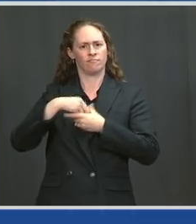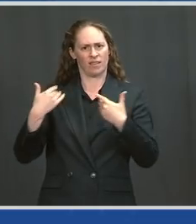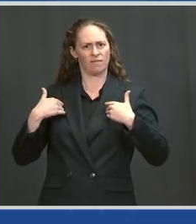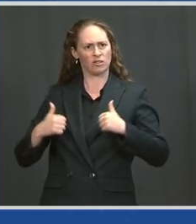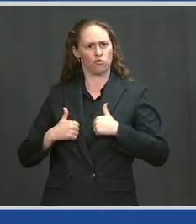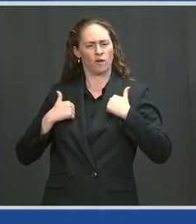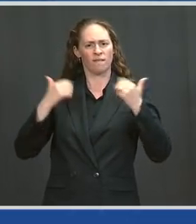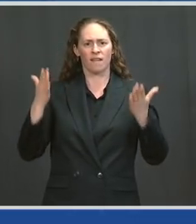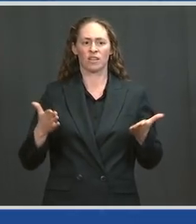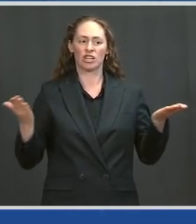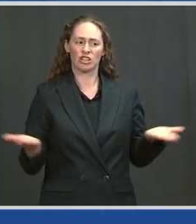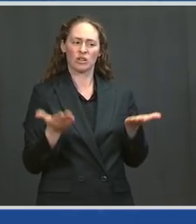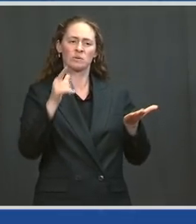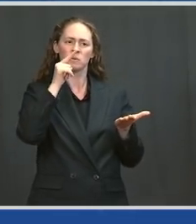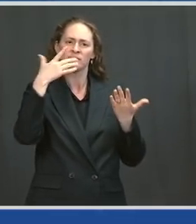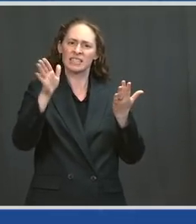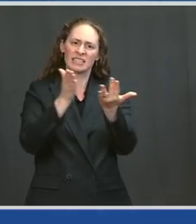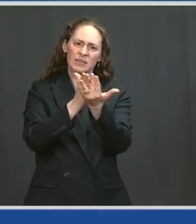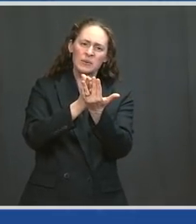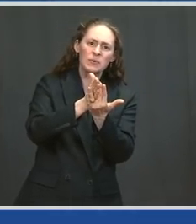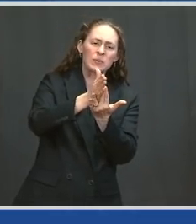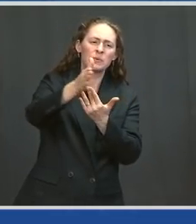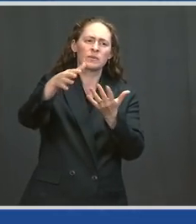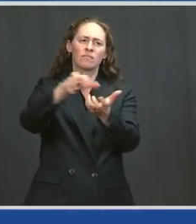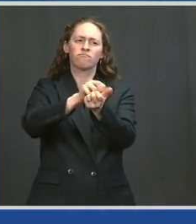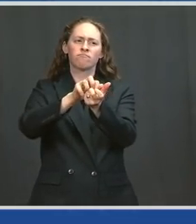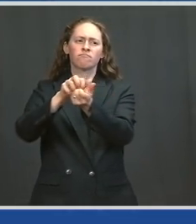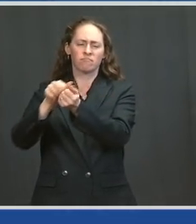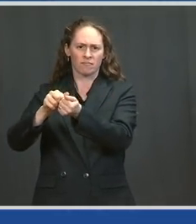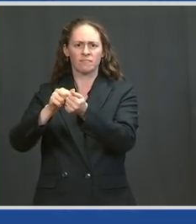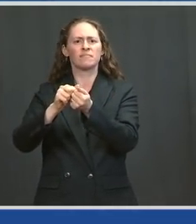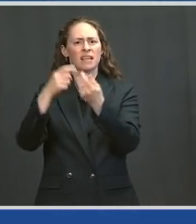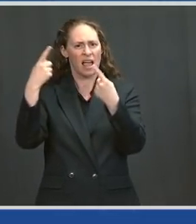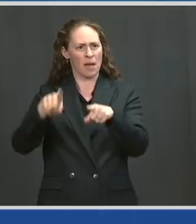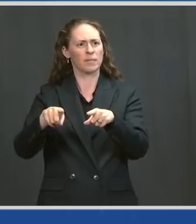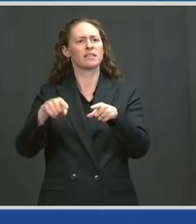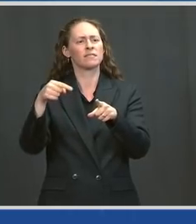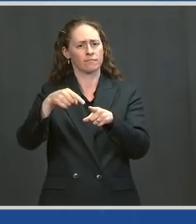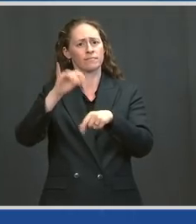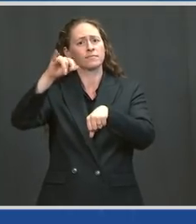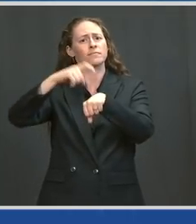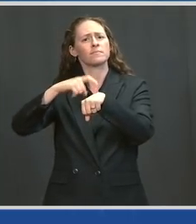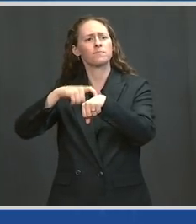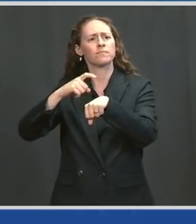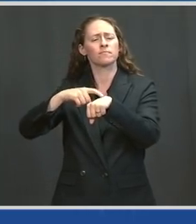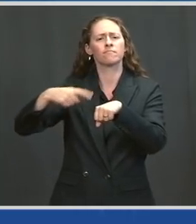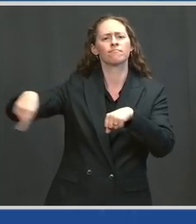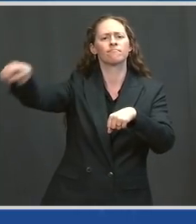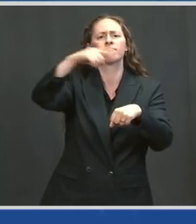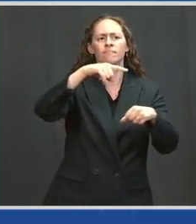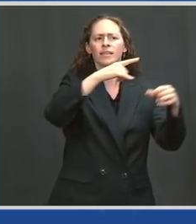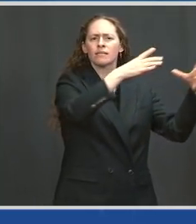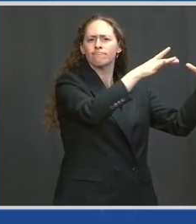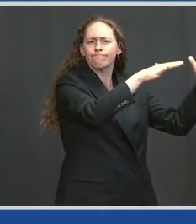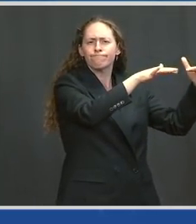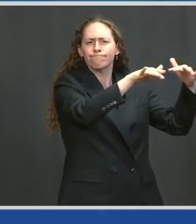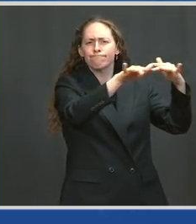The mentality of the mob to declare that there would never again be another black Wall Street in Tulsa,